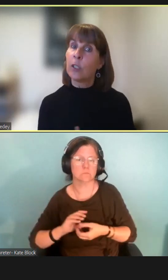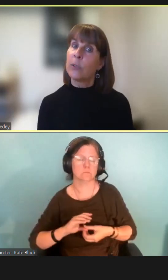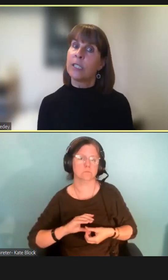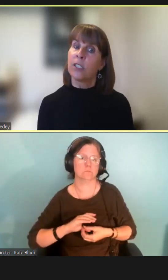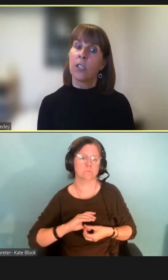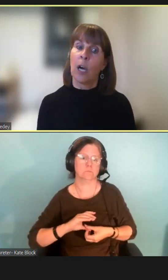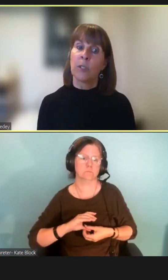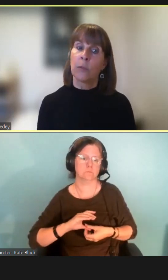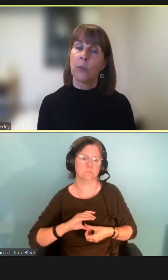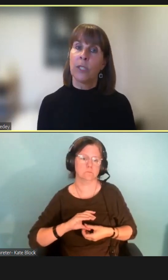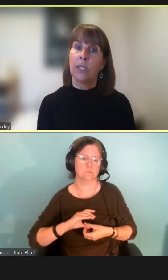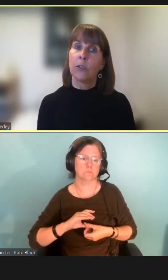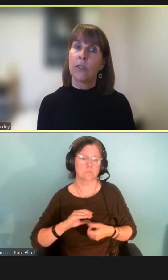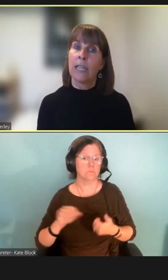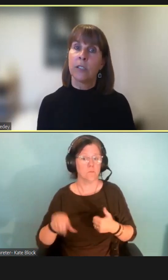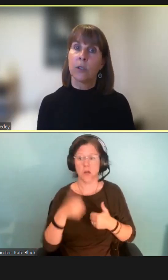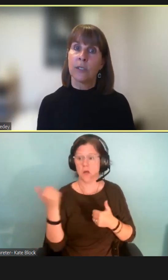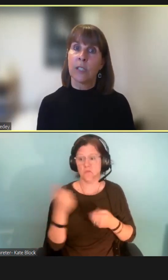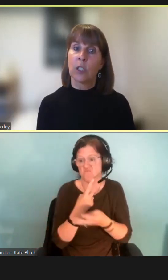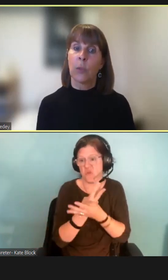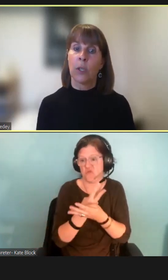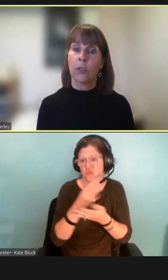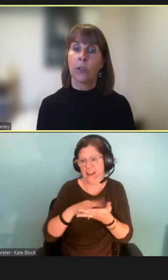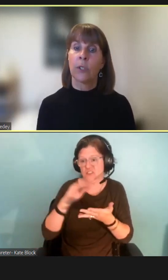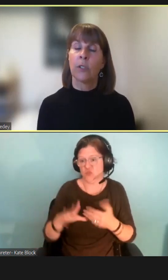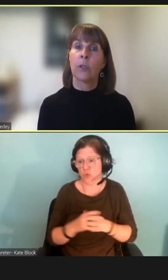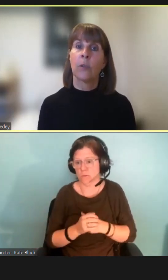potential option would be to use grad students and to partner with your local